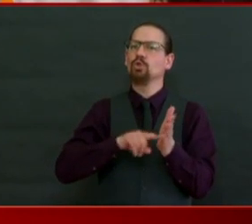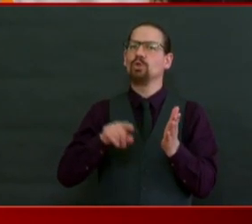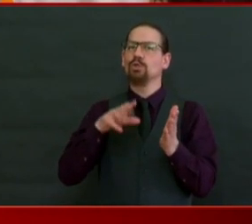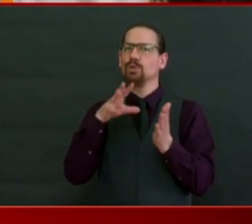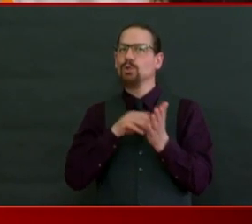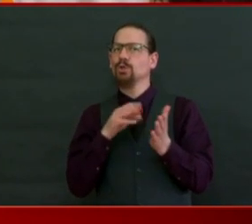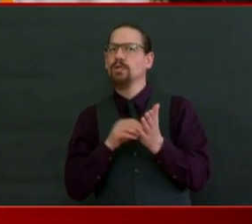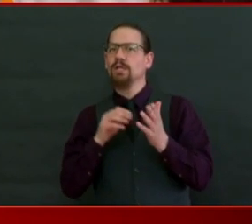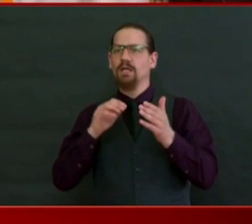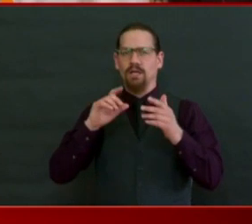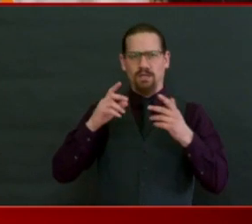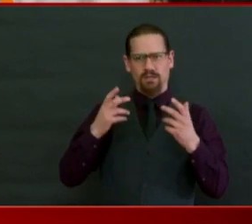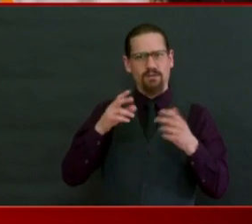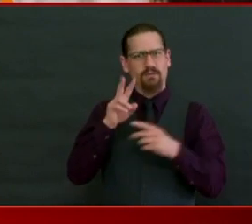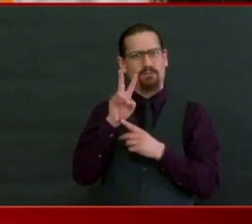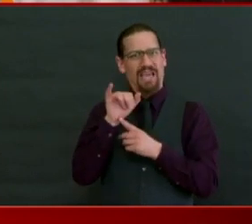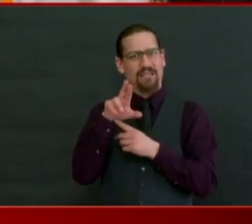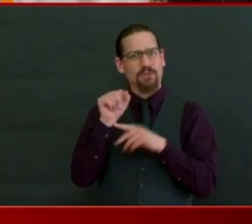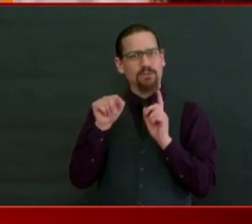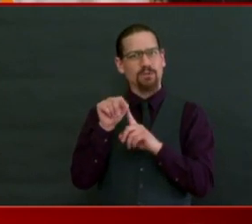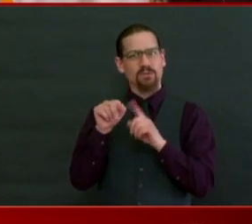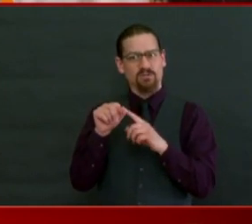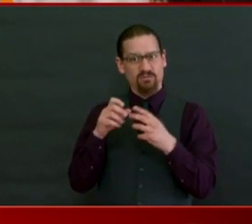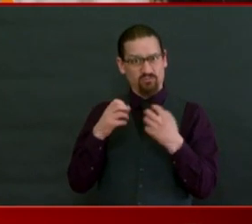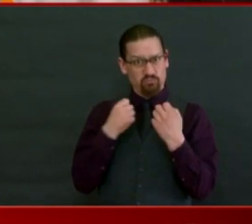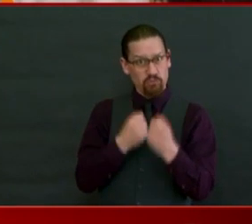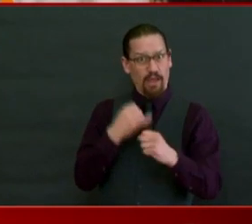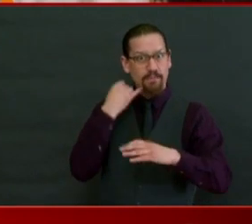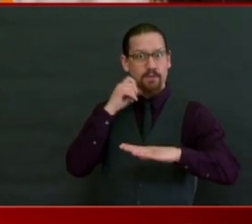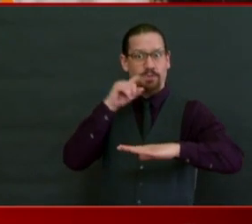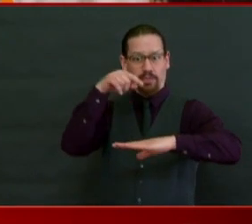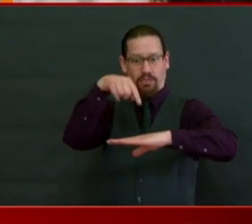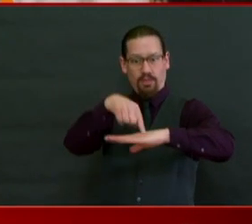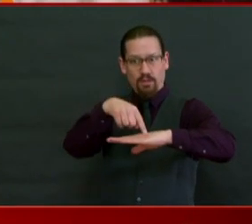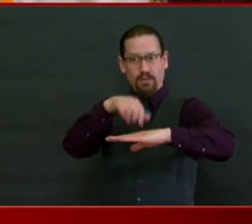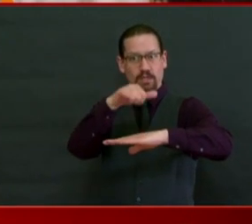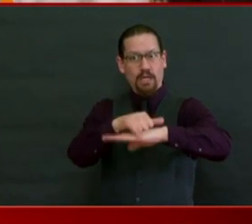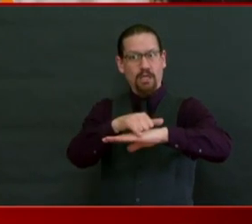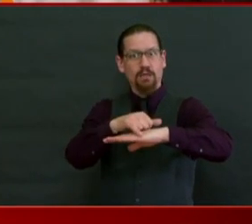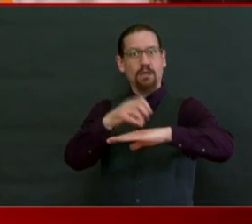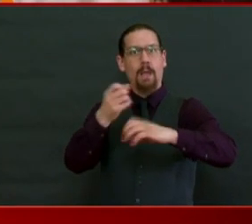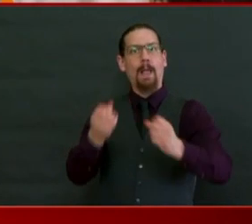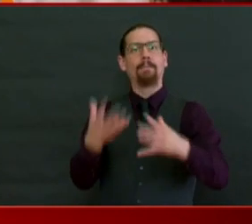HOW ROBUST OR HOW STURDY THE VIRUS IS.